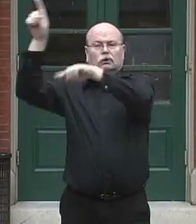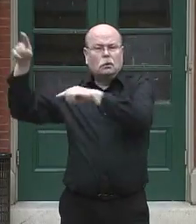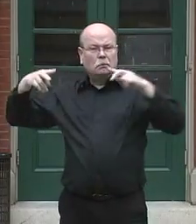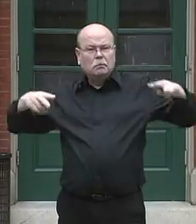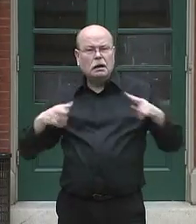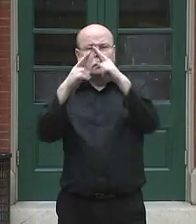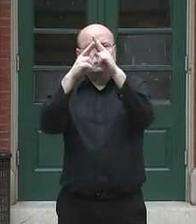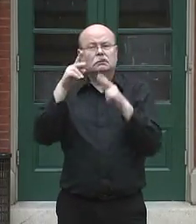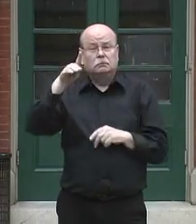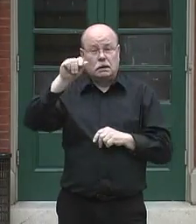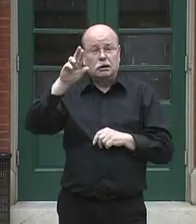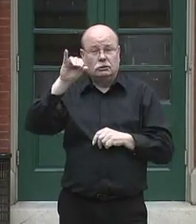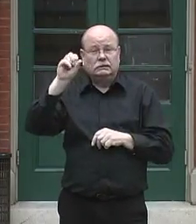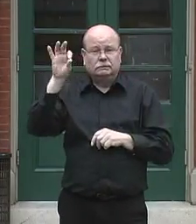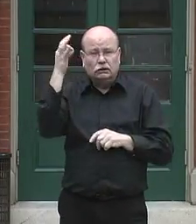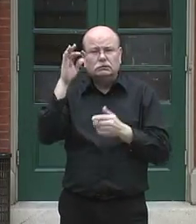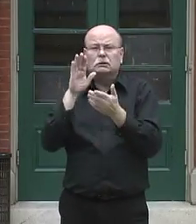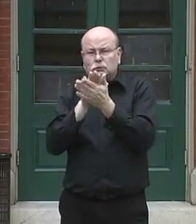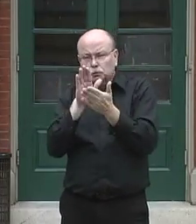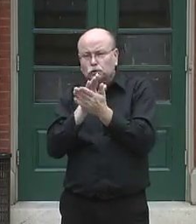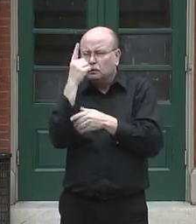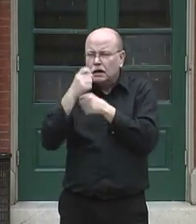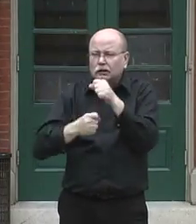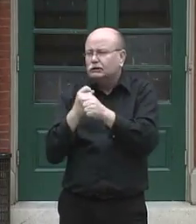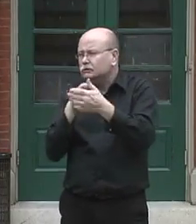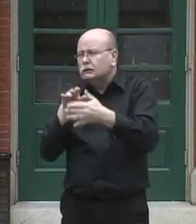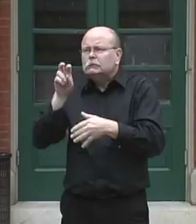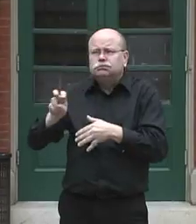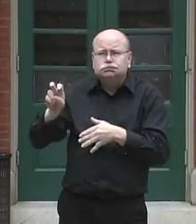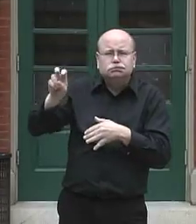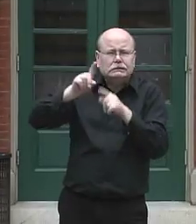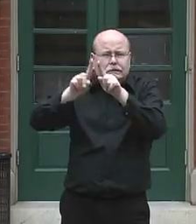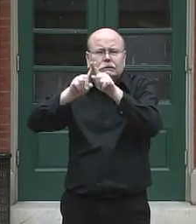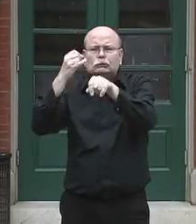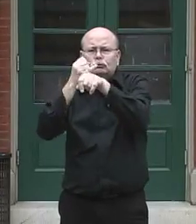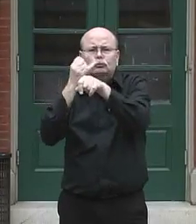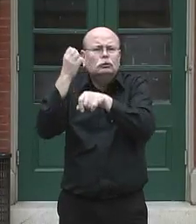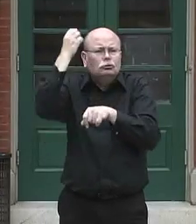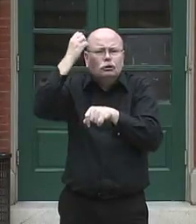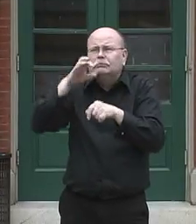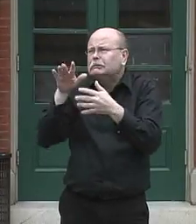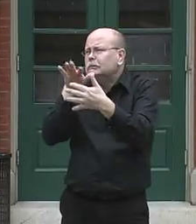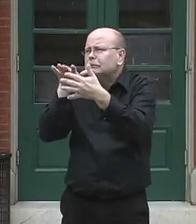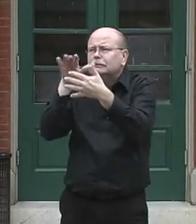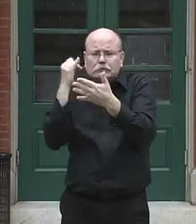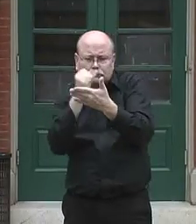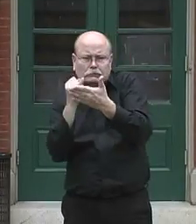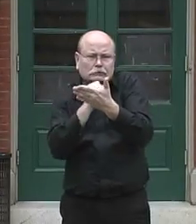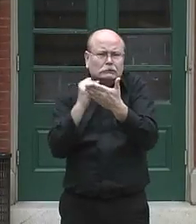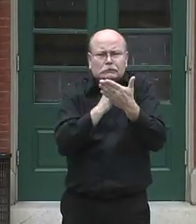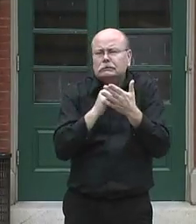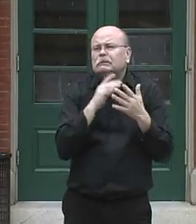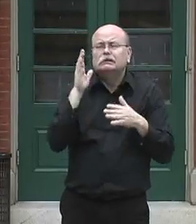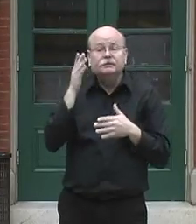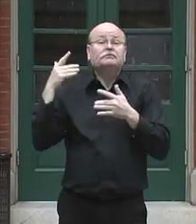After graduation, he decided he wanted to go into architecture and went to study in Paris for a year, also taking time to visit a number of Deaf schools